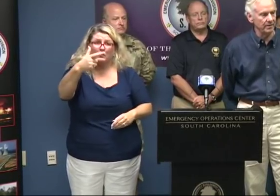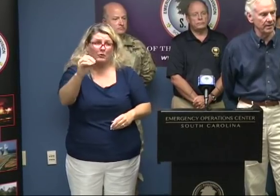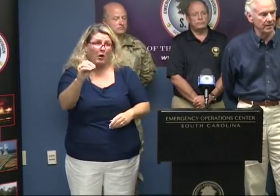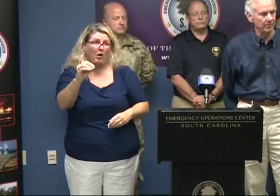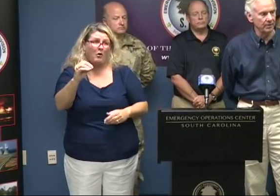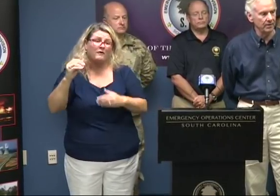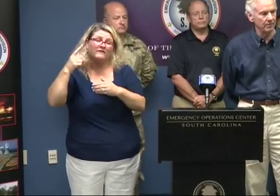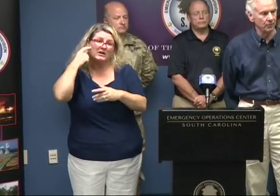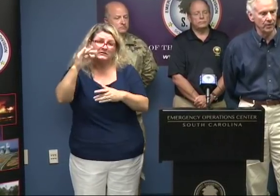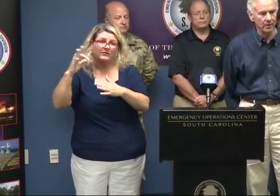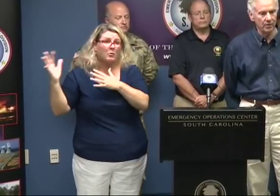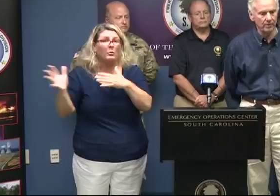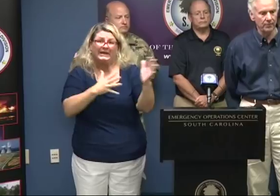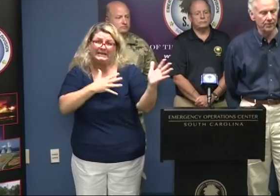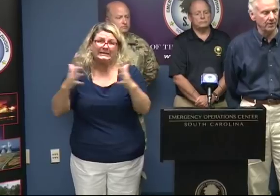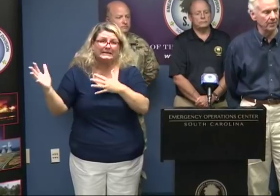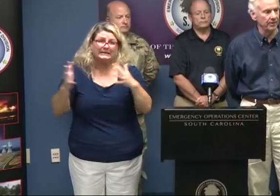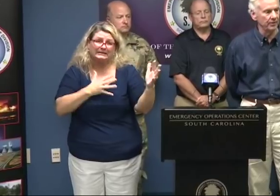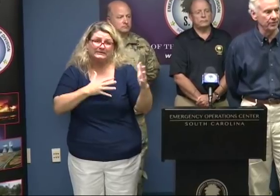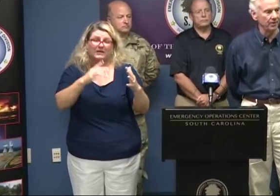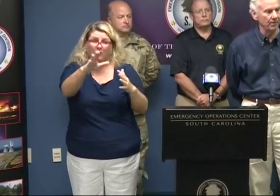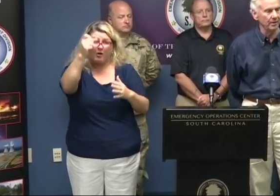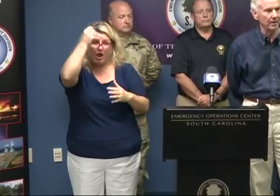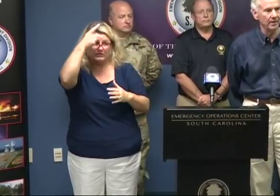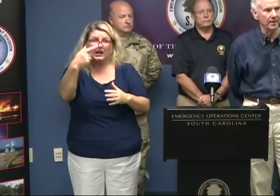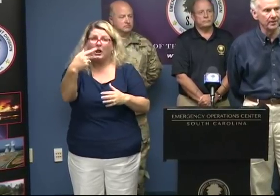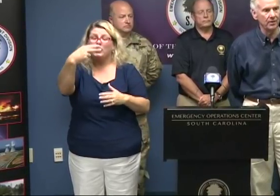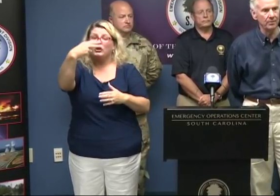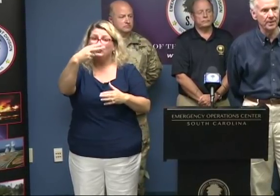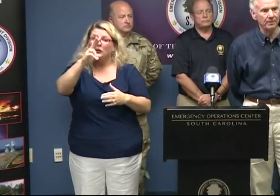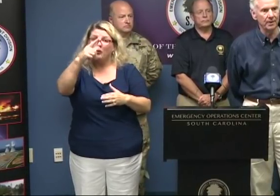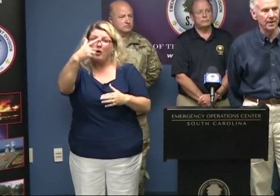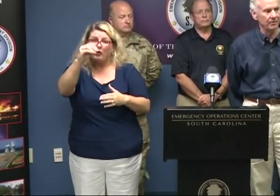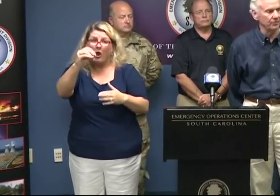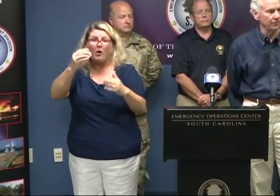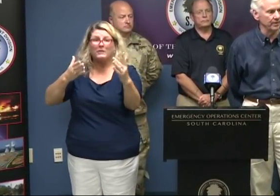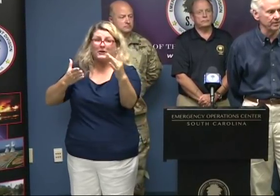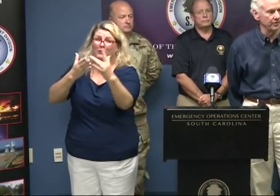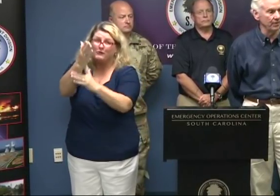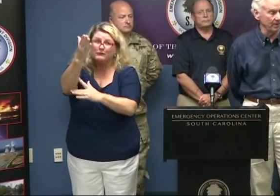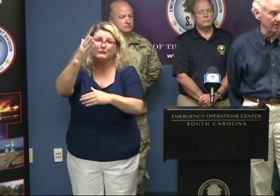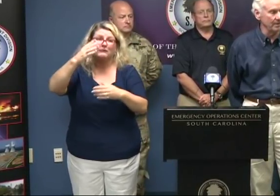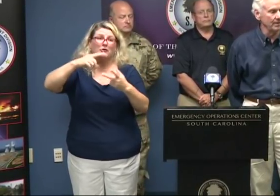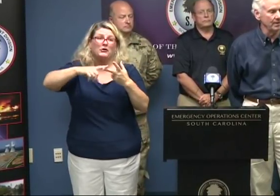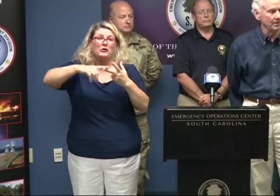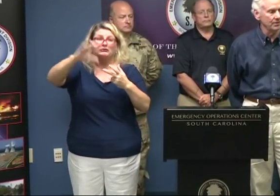and went all the way through Columbia into Charlotte and knocked down all the big live oak trees in Charlotte.